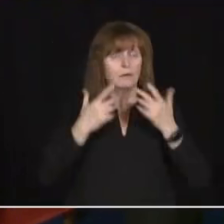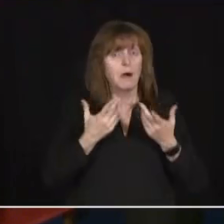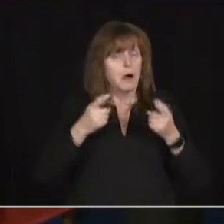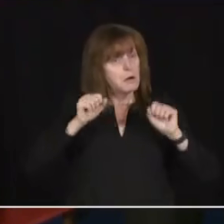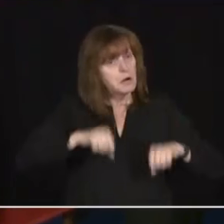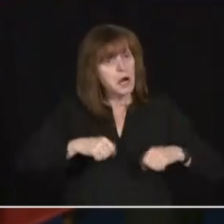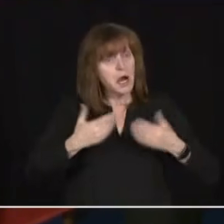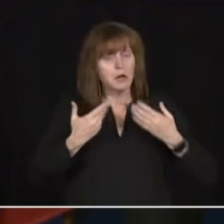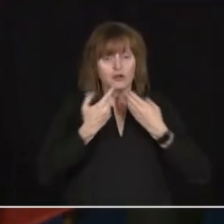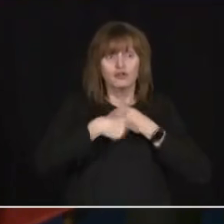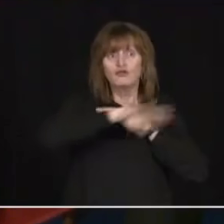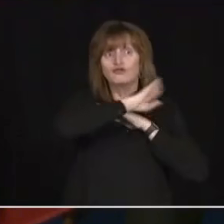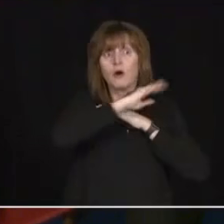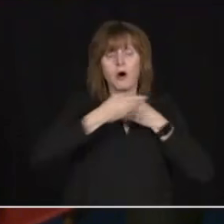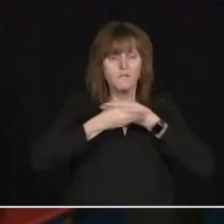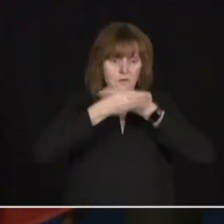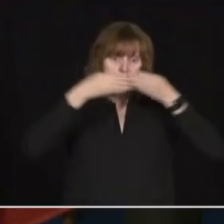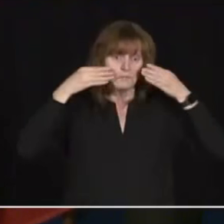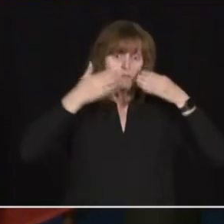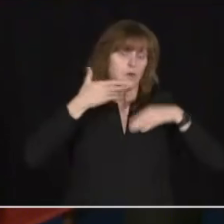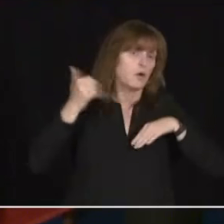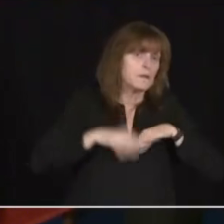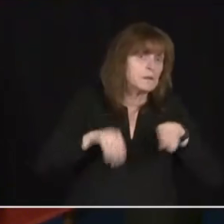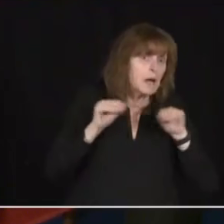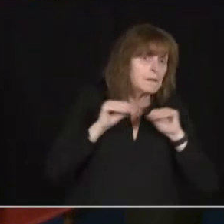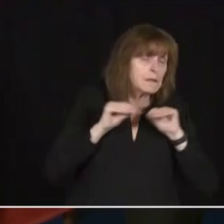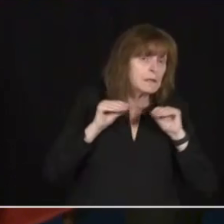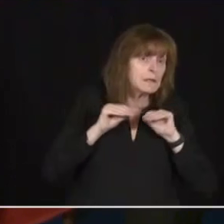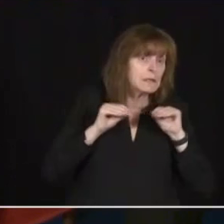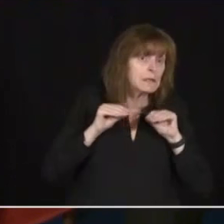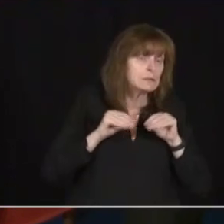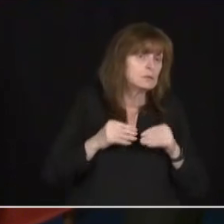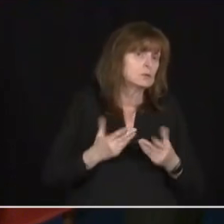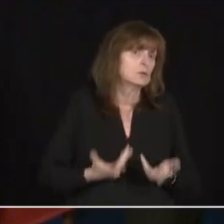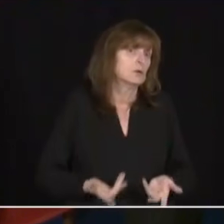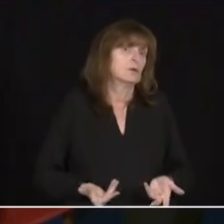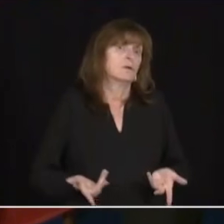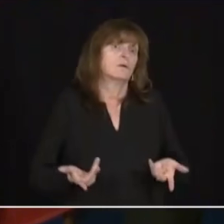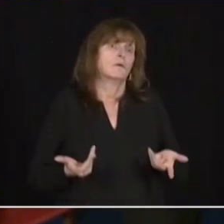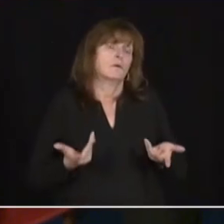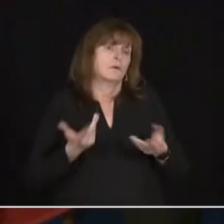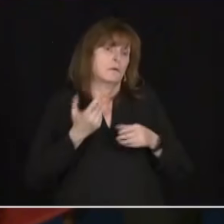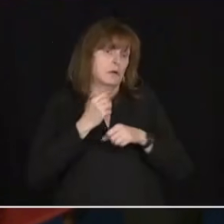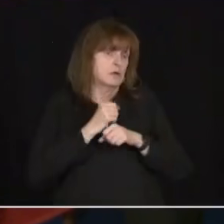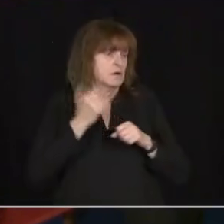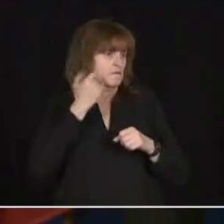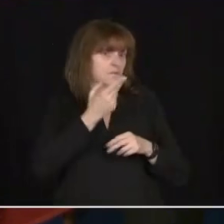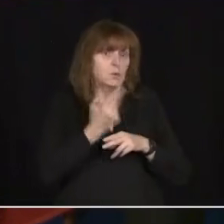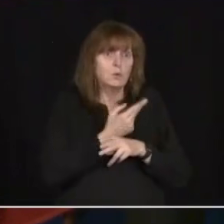nothing at all. So the recommendation, to be safe, if you wear a scarf or try